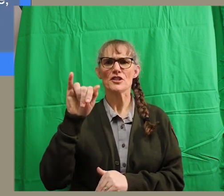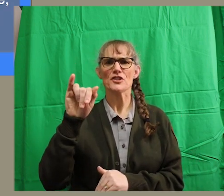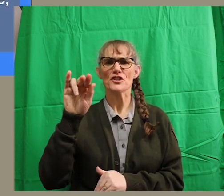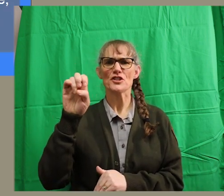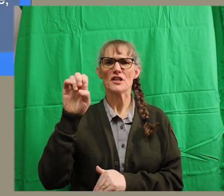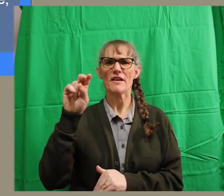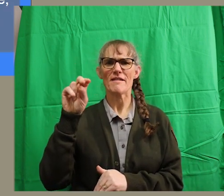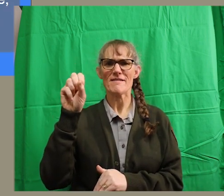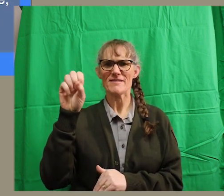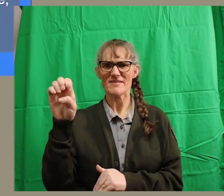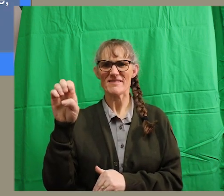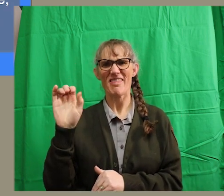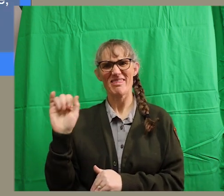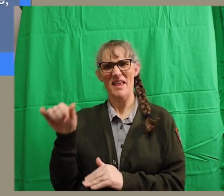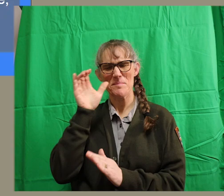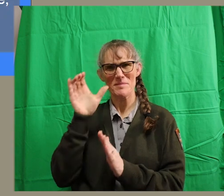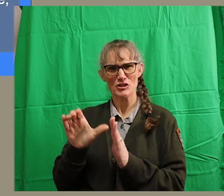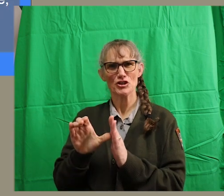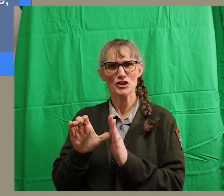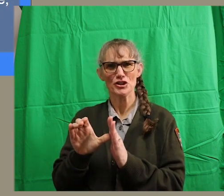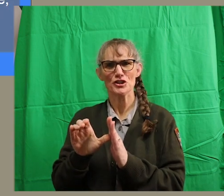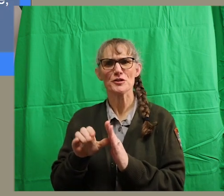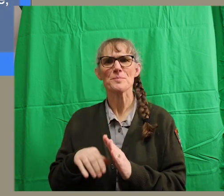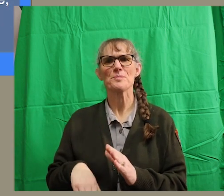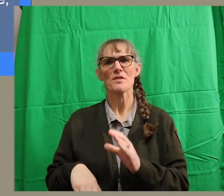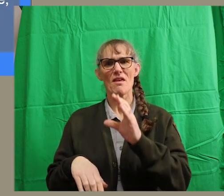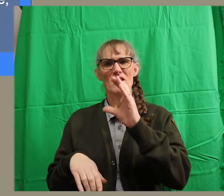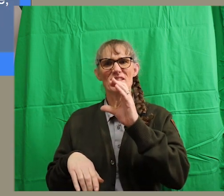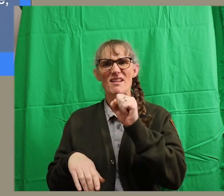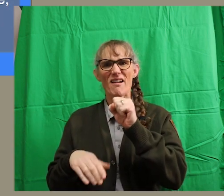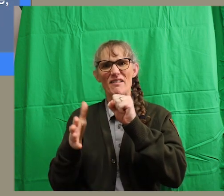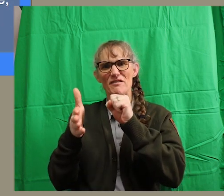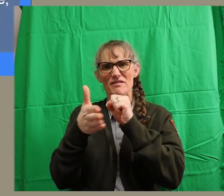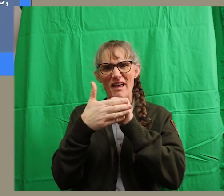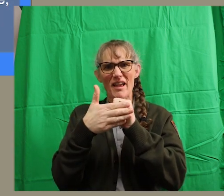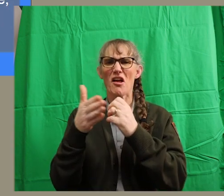and this is the ammonite in the photo here. It's almost completely flat.